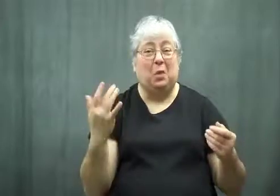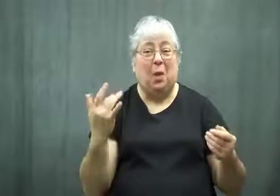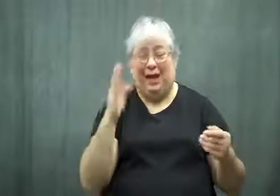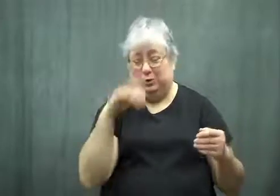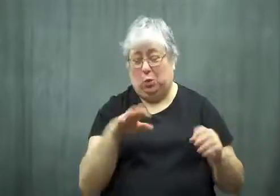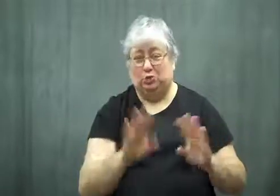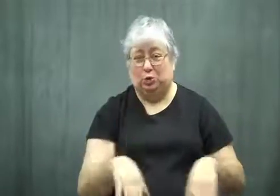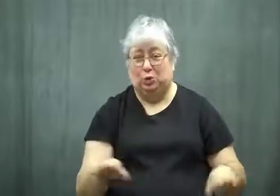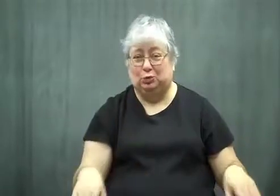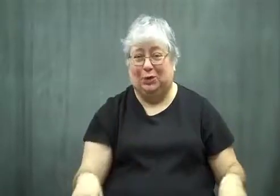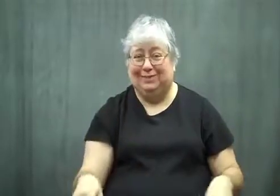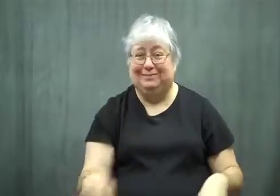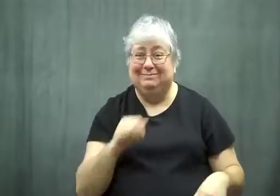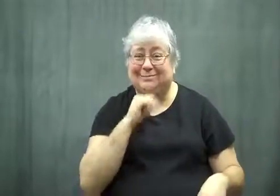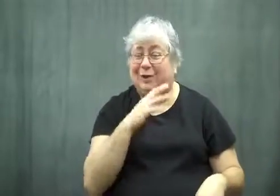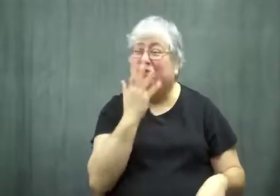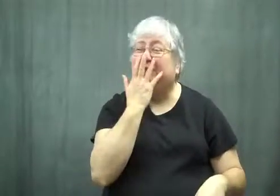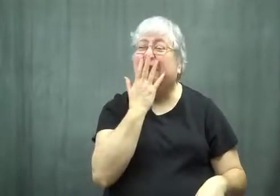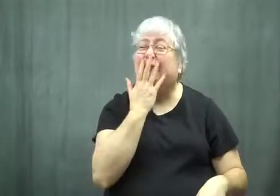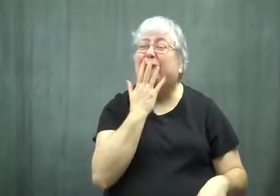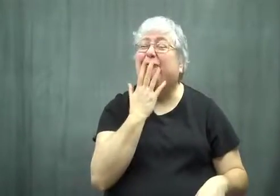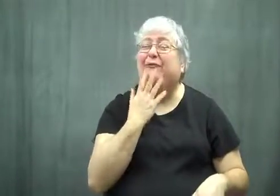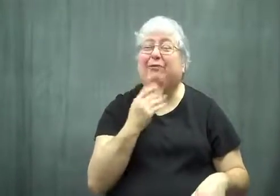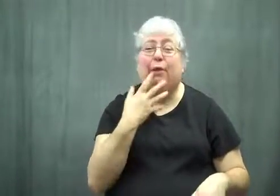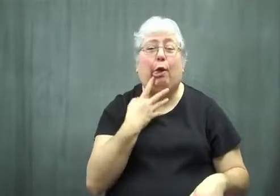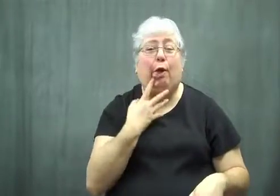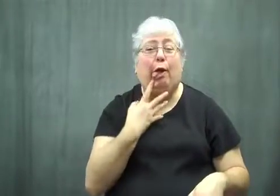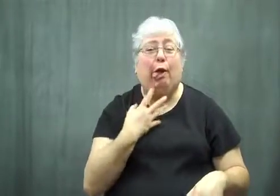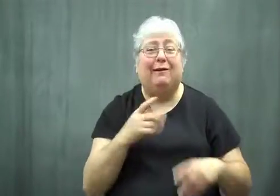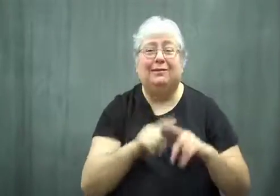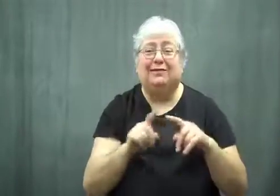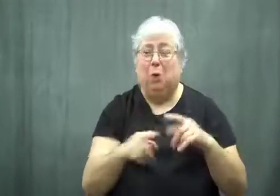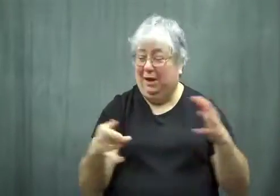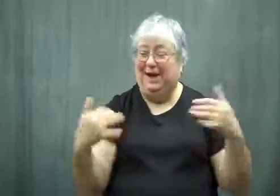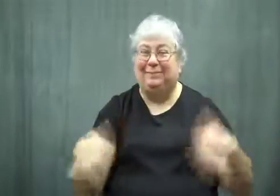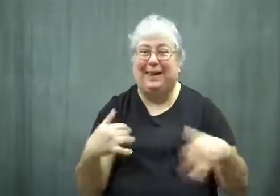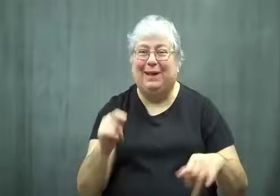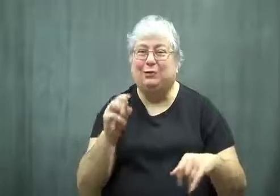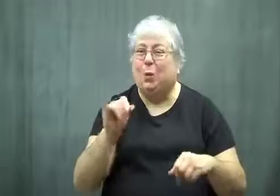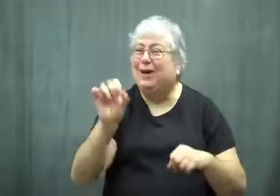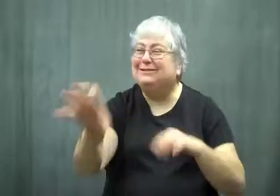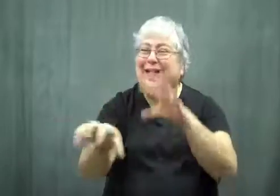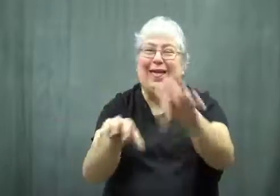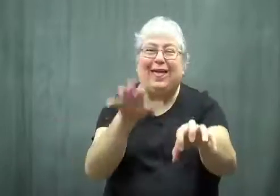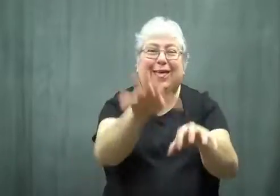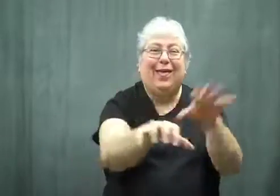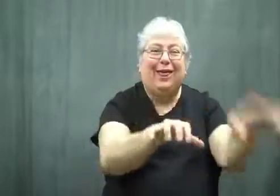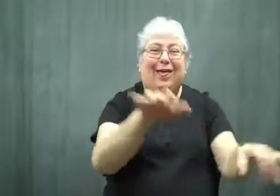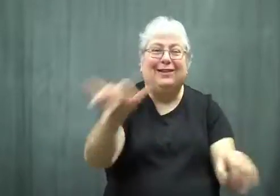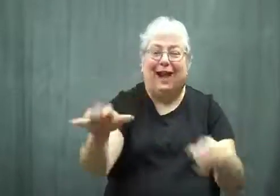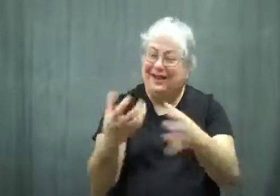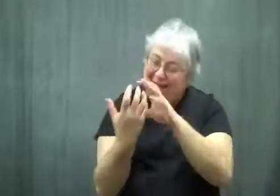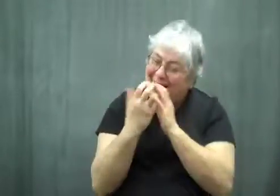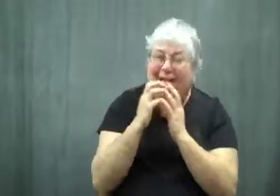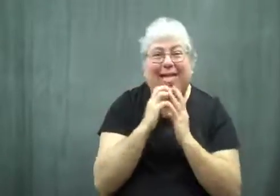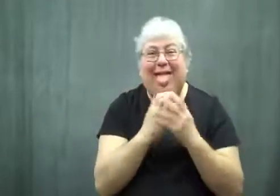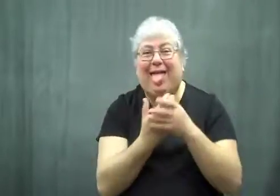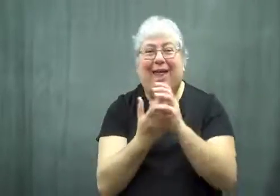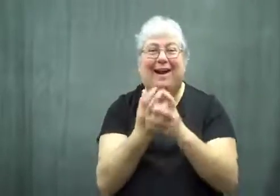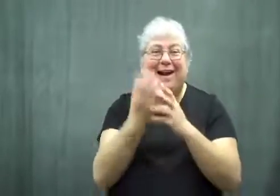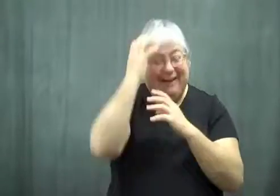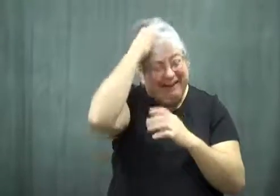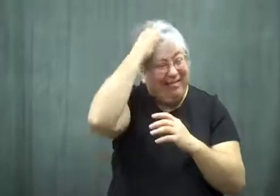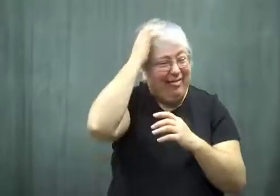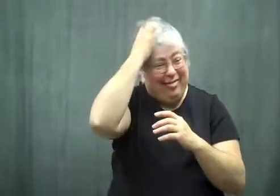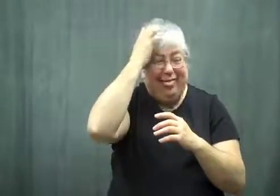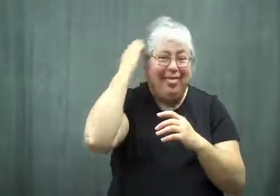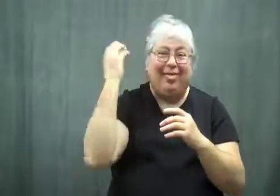It's all those children with runny noses and drool.